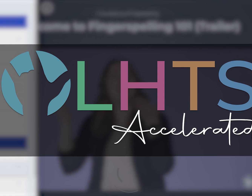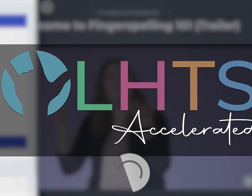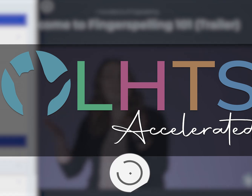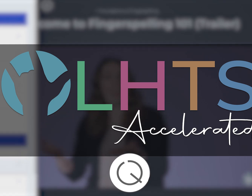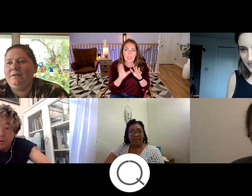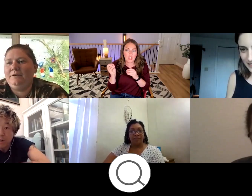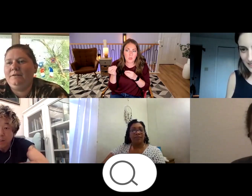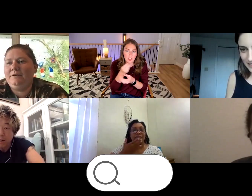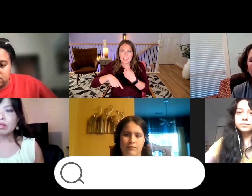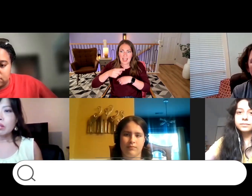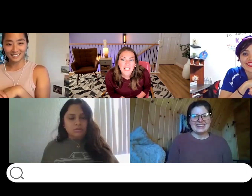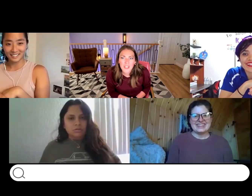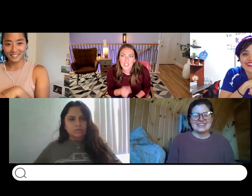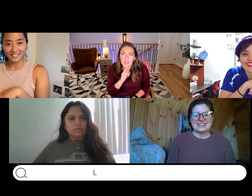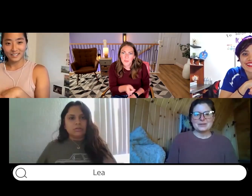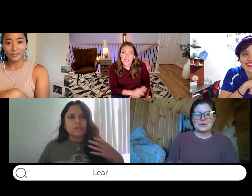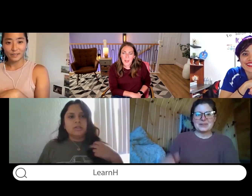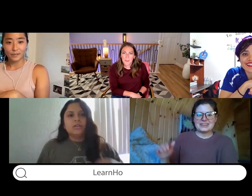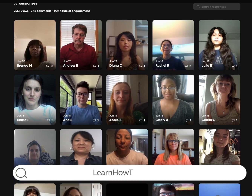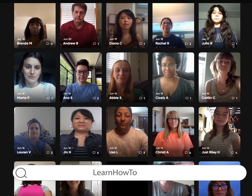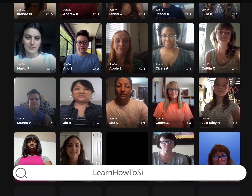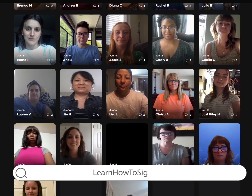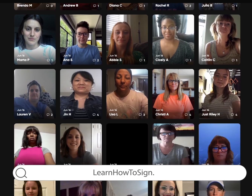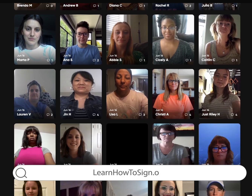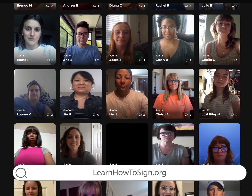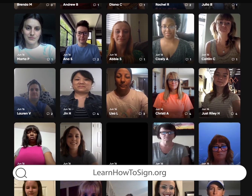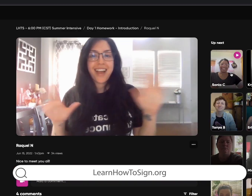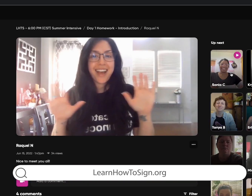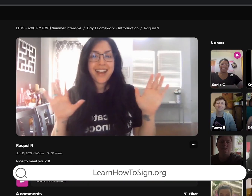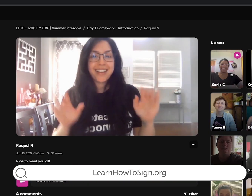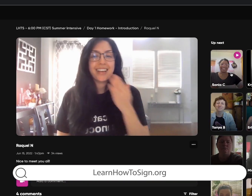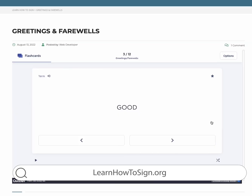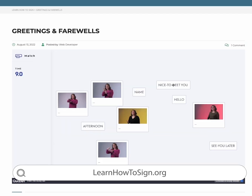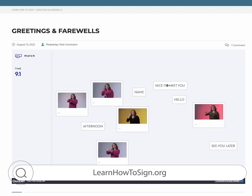about our Learn How to Sign Accelerated to take your conversational skills to